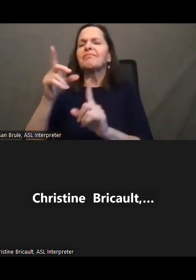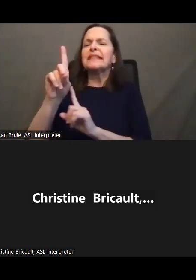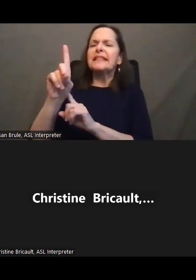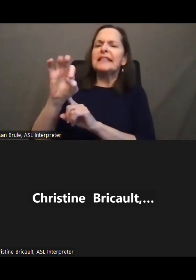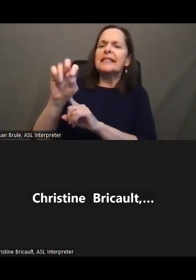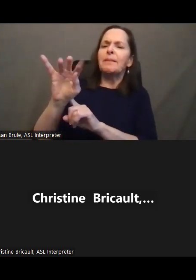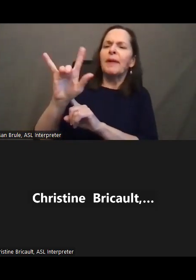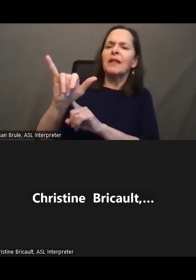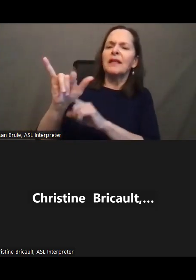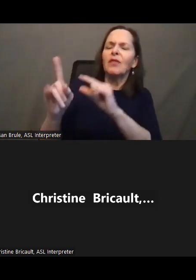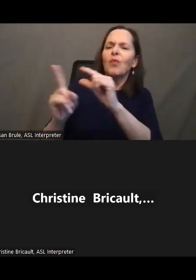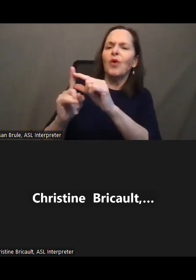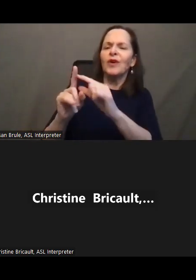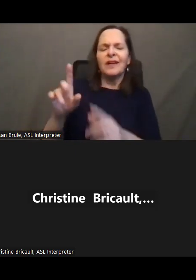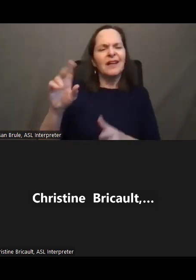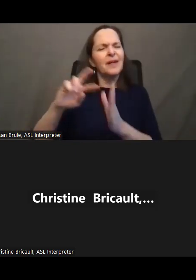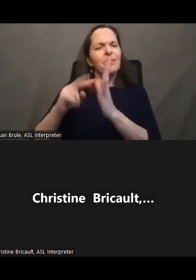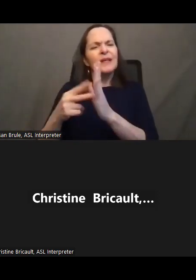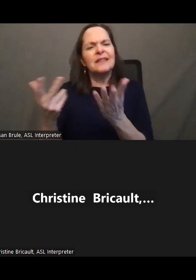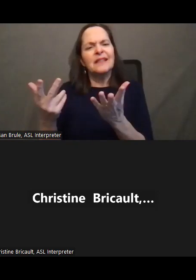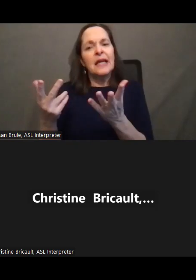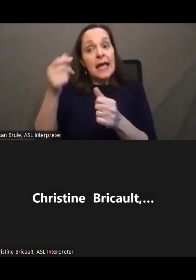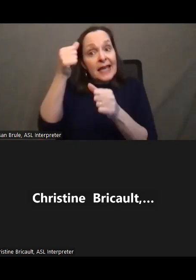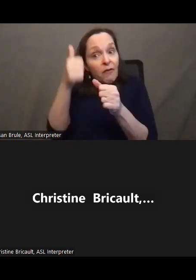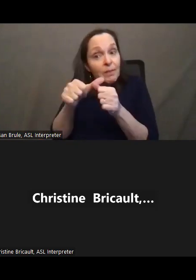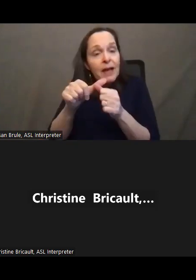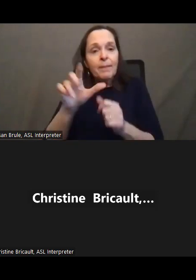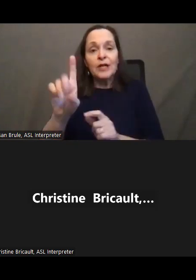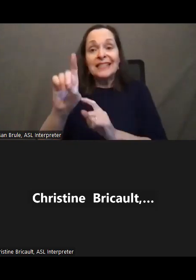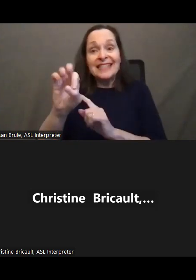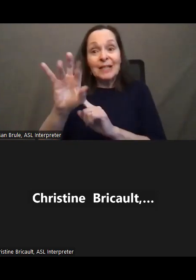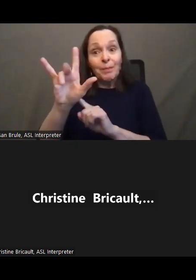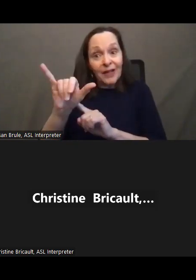and this is going to apply for state law too. The definition is very similar.